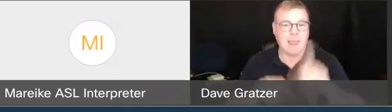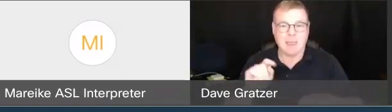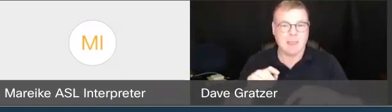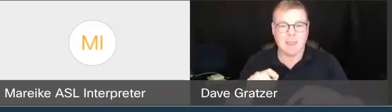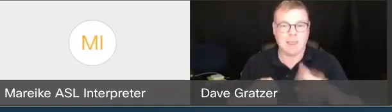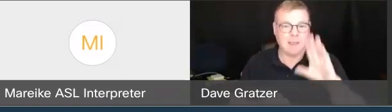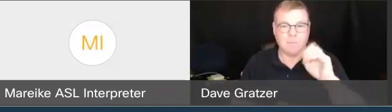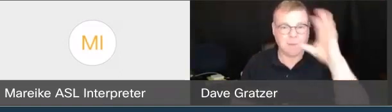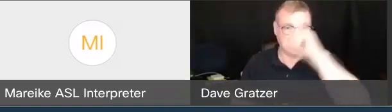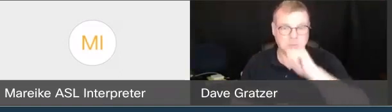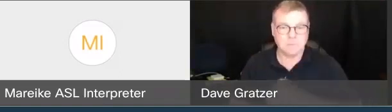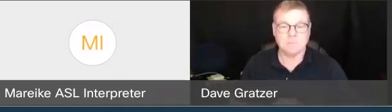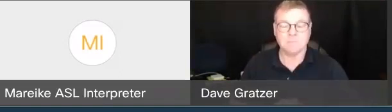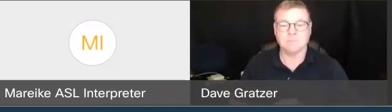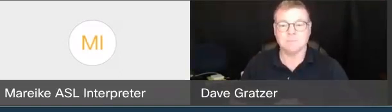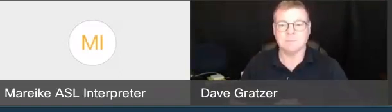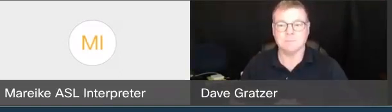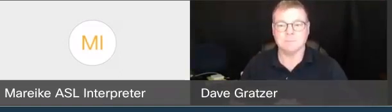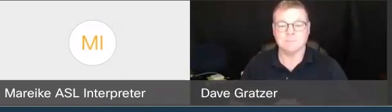that relationship building. - And I would